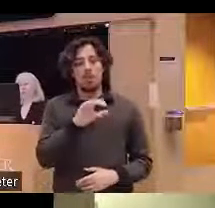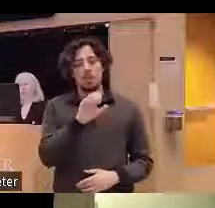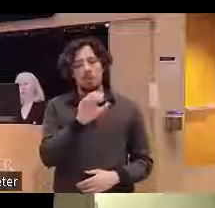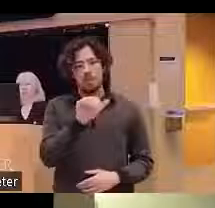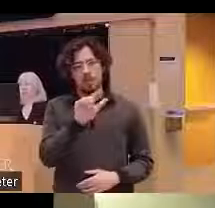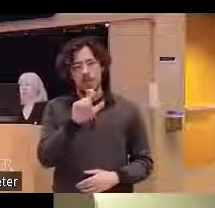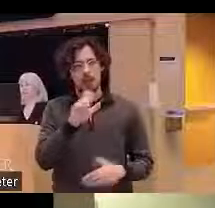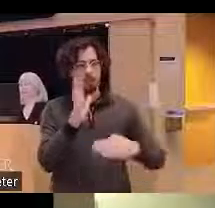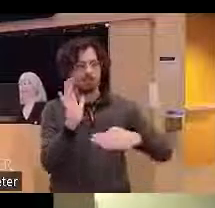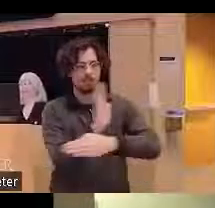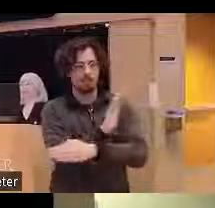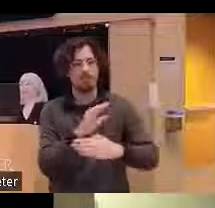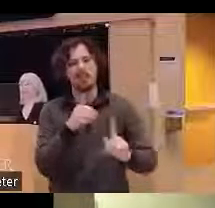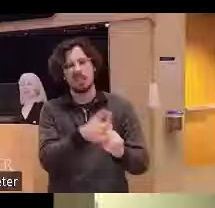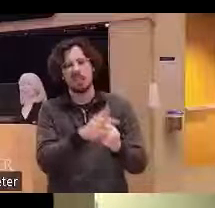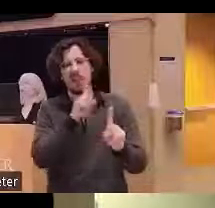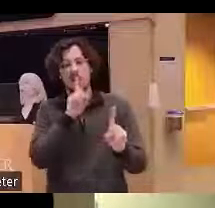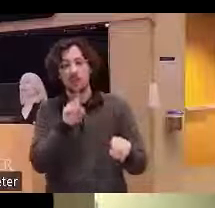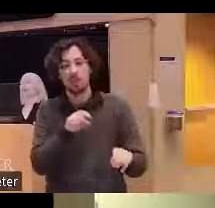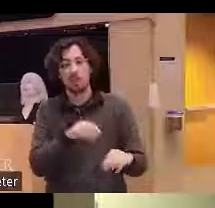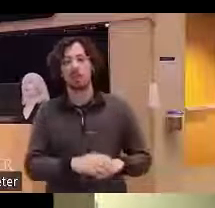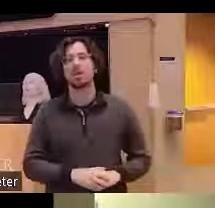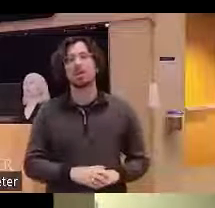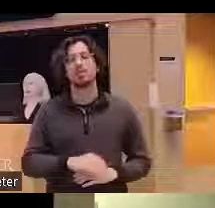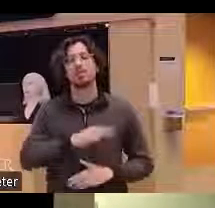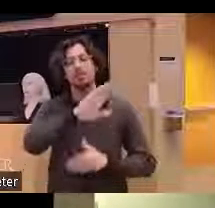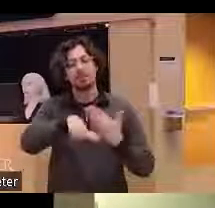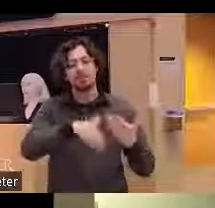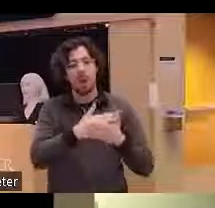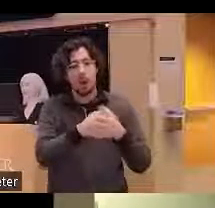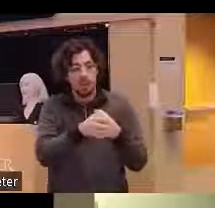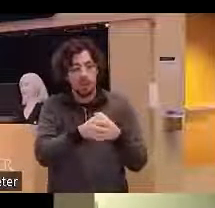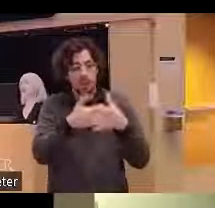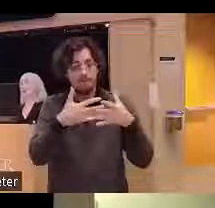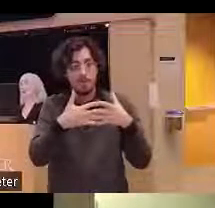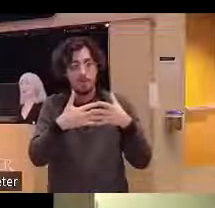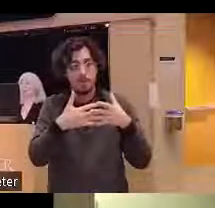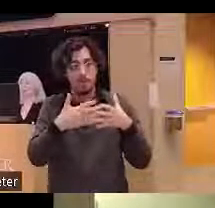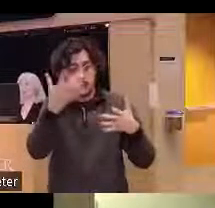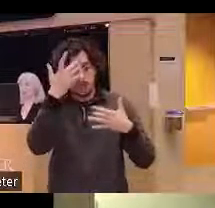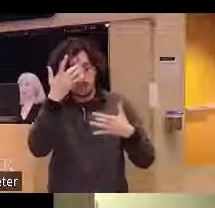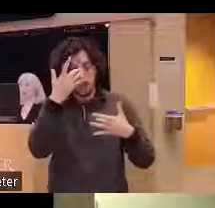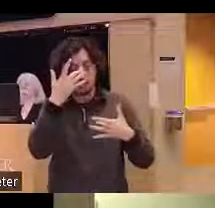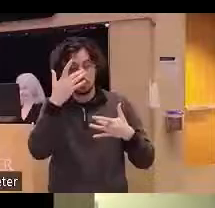and these are even self-reported that all of the inflammatory conditions were robustly related to